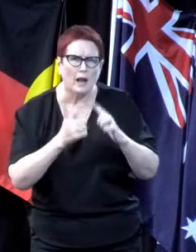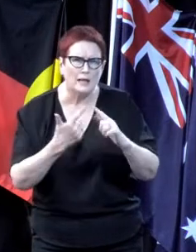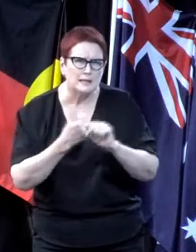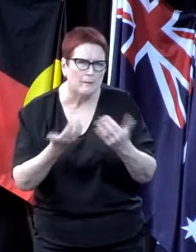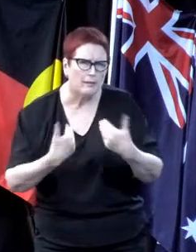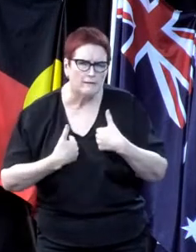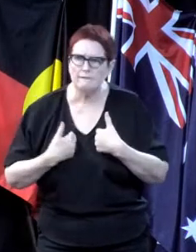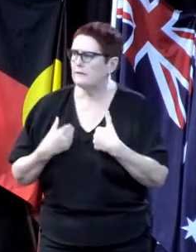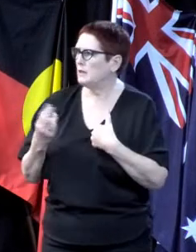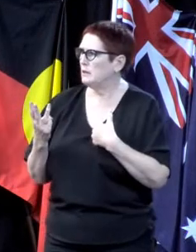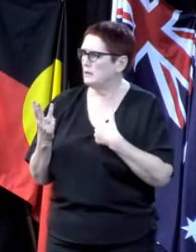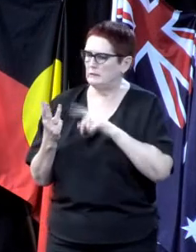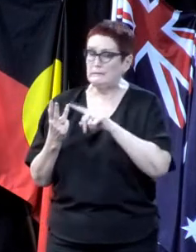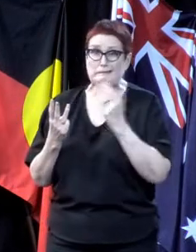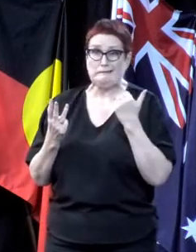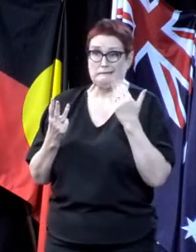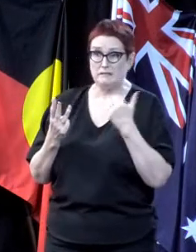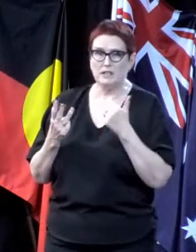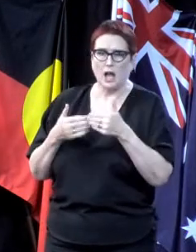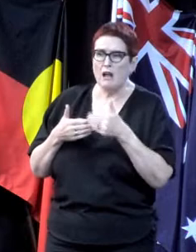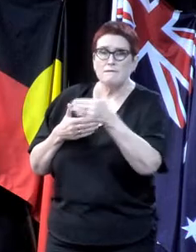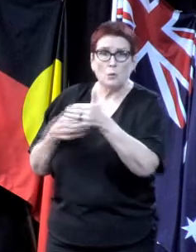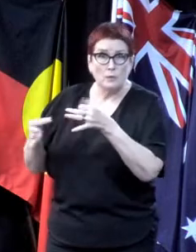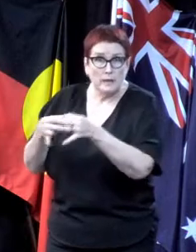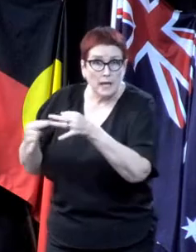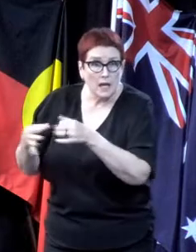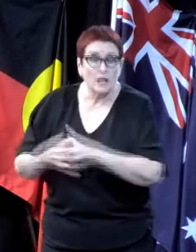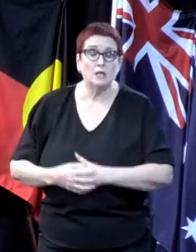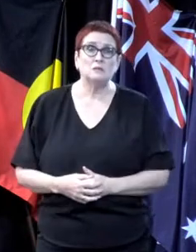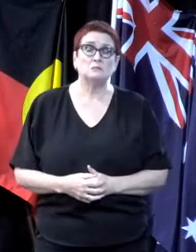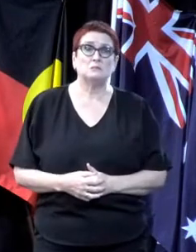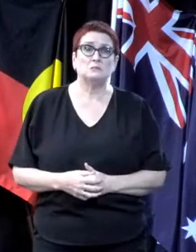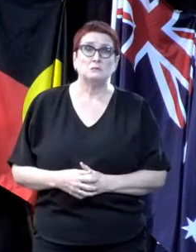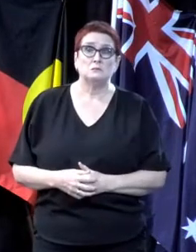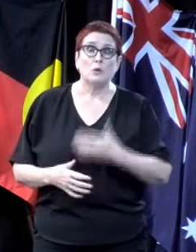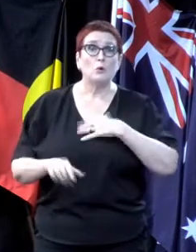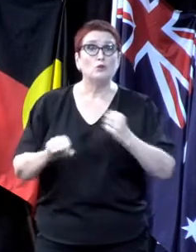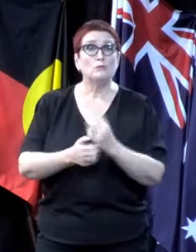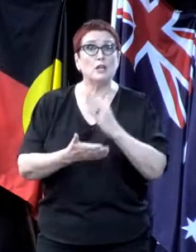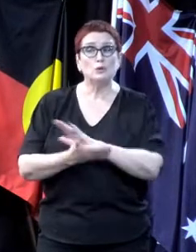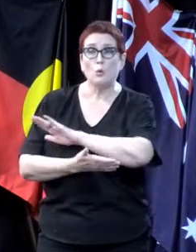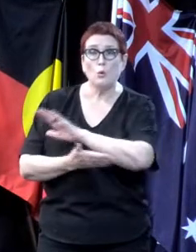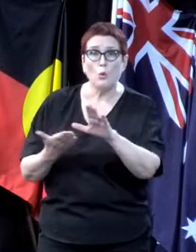I spoke before about forward planning to ensure that every child is included.